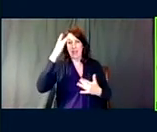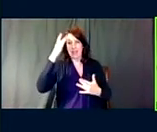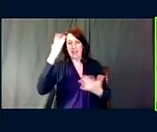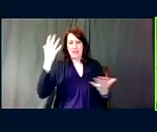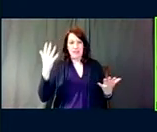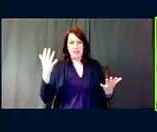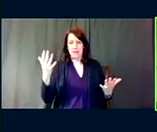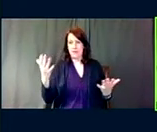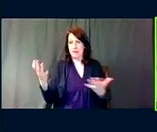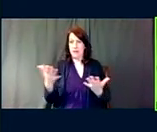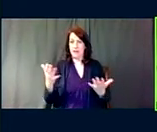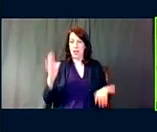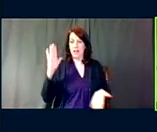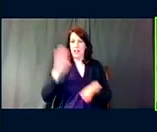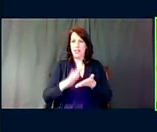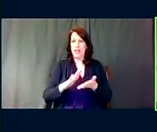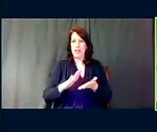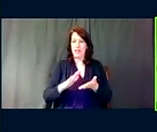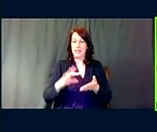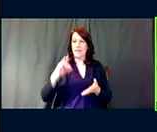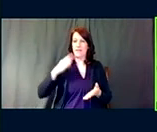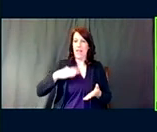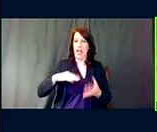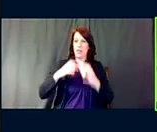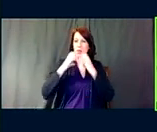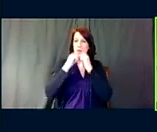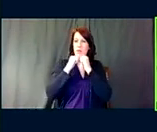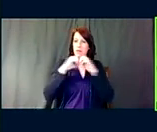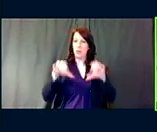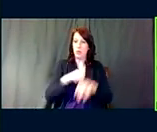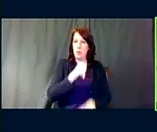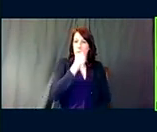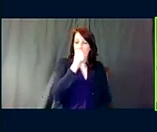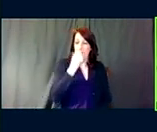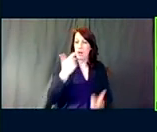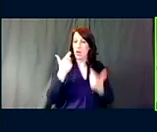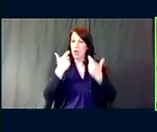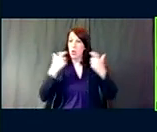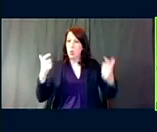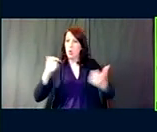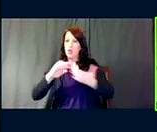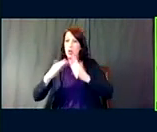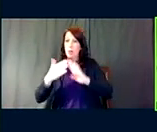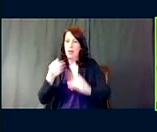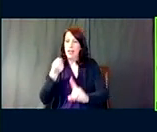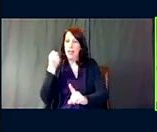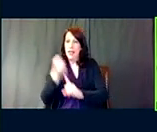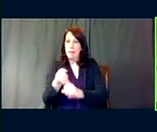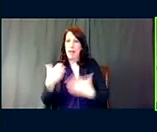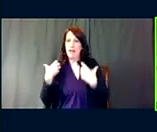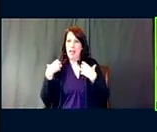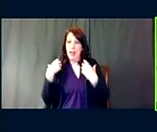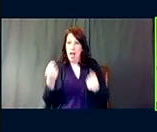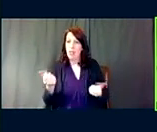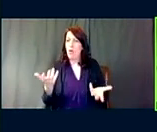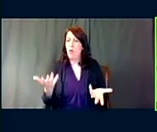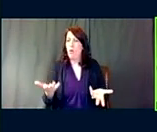DISEASE BECOMES CLOSE TO OUR EDUCATION THERE'S LESS VALUE TO DO IT PRIVATELY, BUT AS A HUGE COMMUNITY IMPACT IN FORM OF HERD